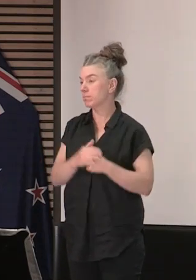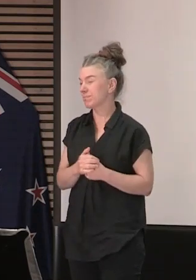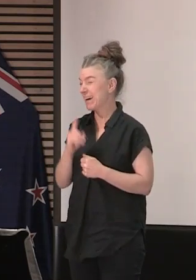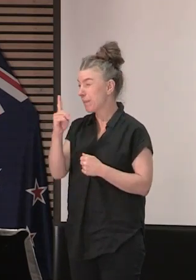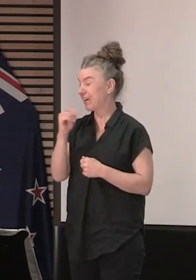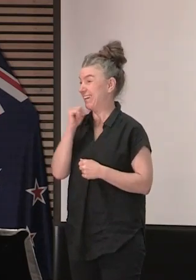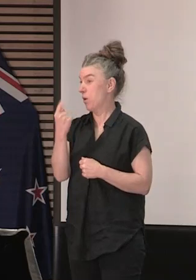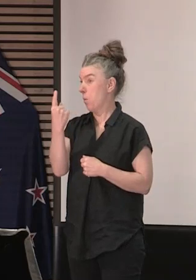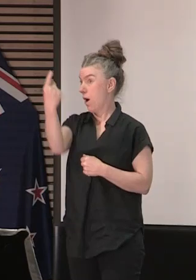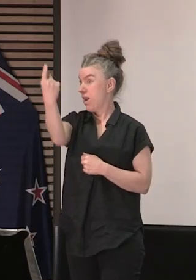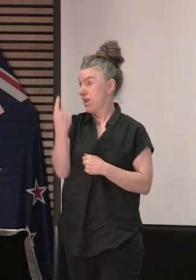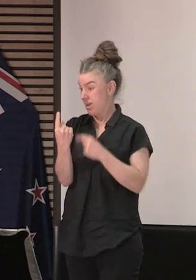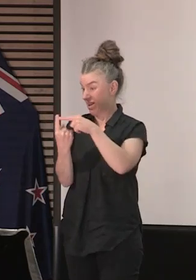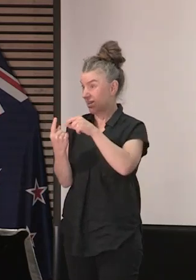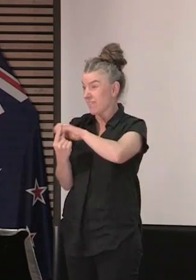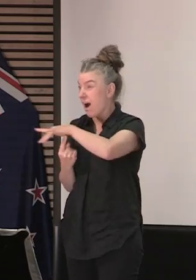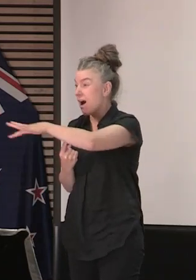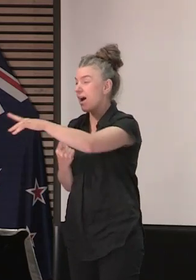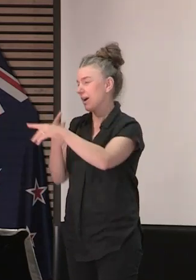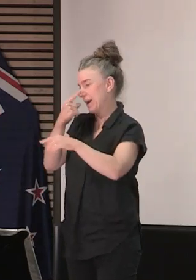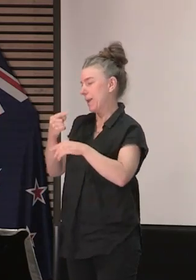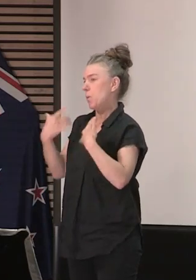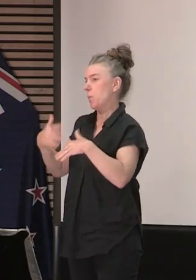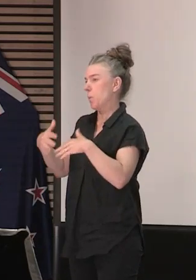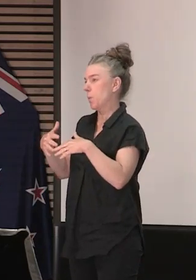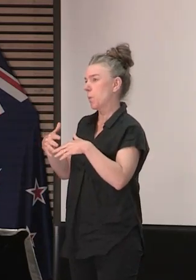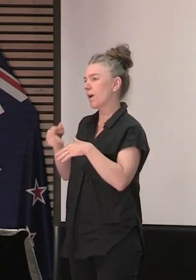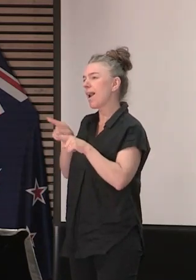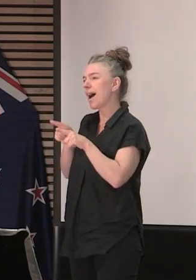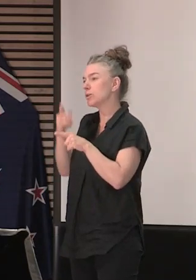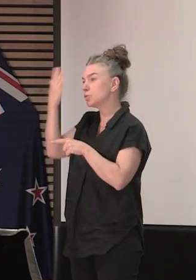in cases, aswe have observed with some ofour biggest clusters.